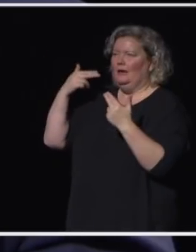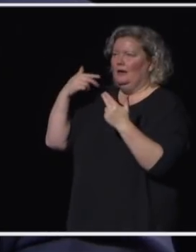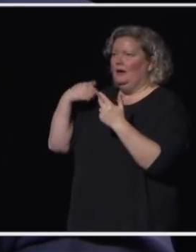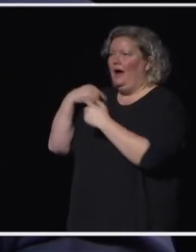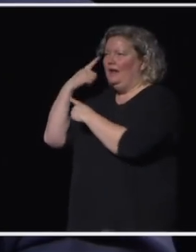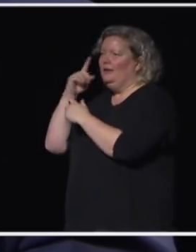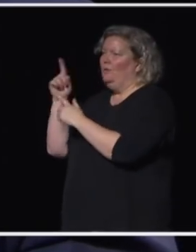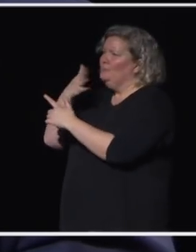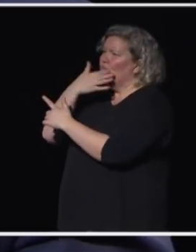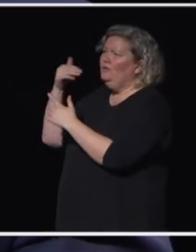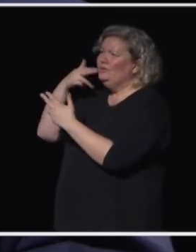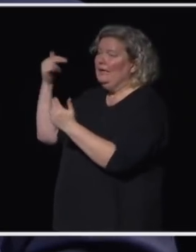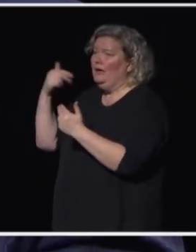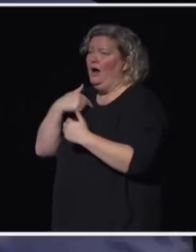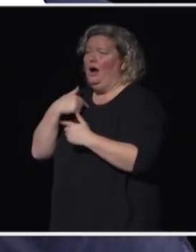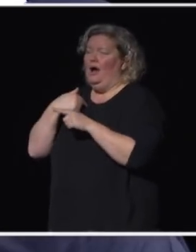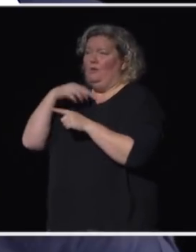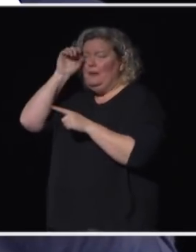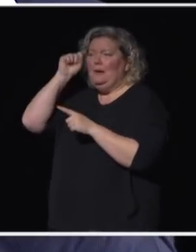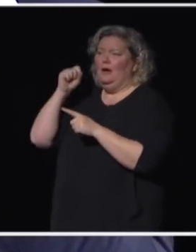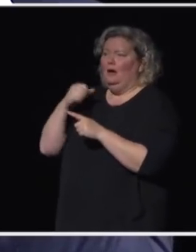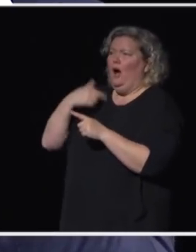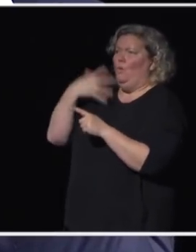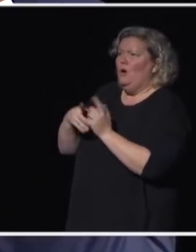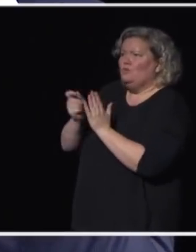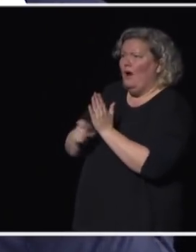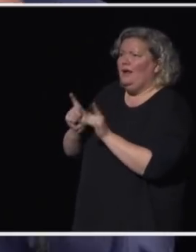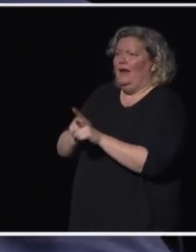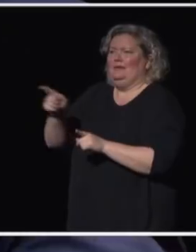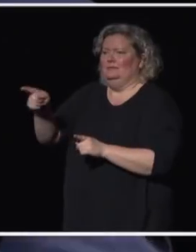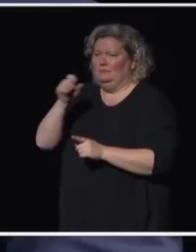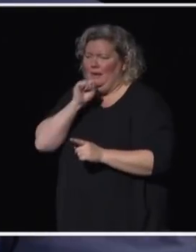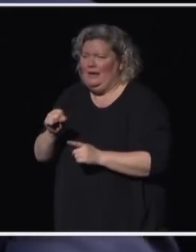I still want and I always wanted, still want to be able to write that like, to make it look effortless.